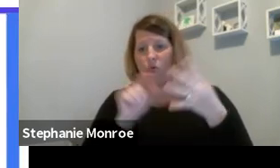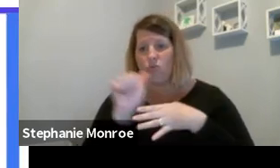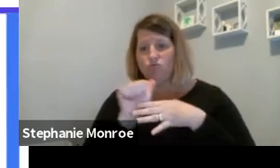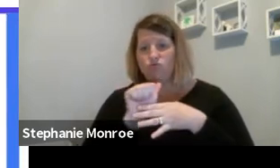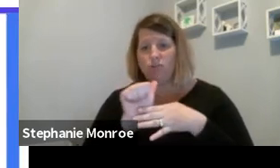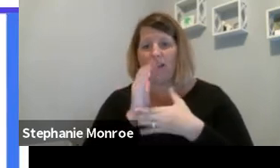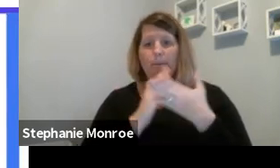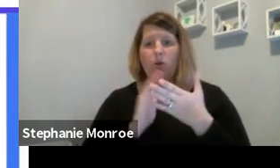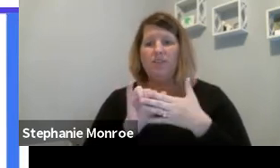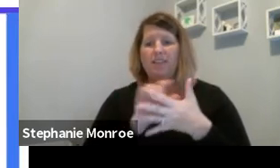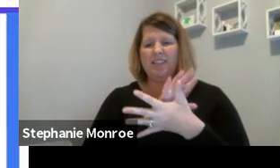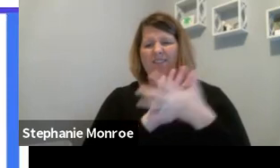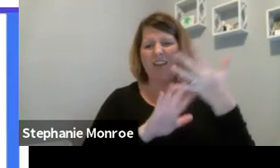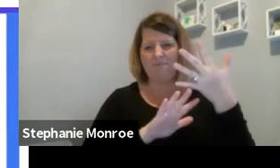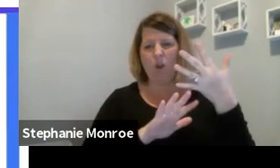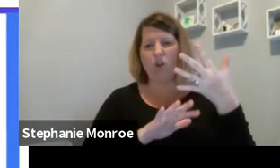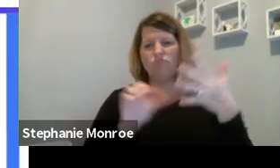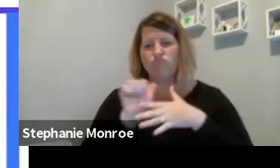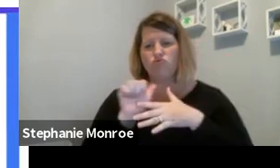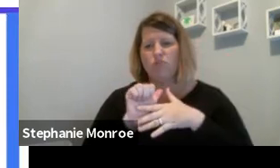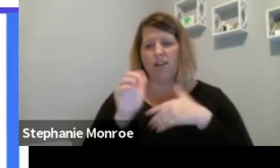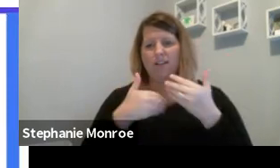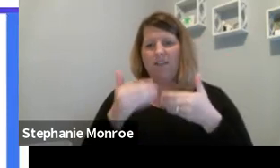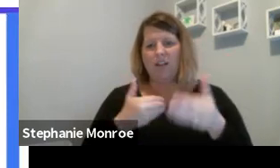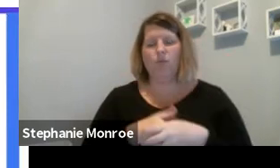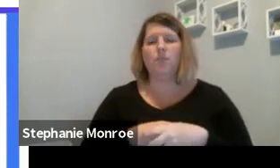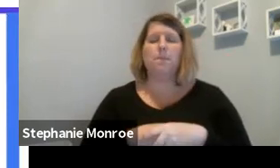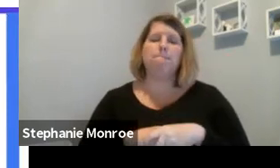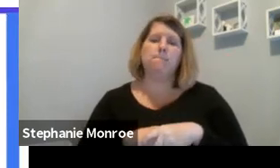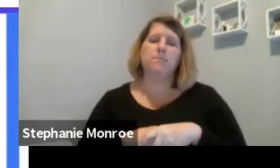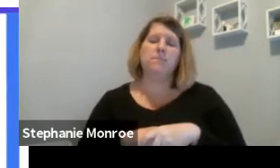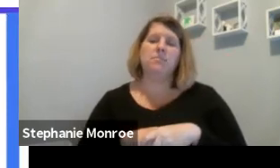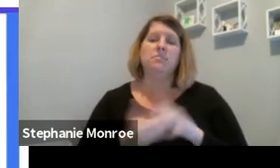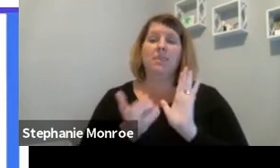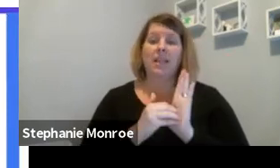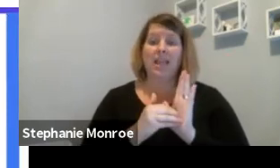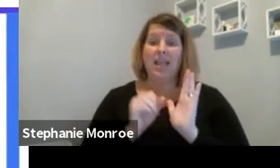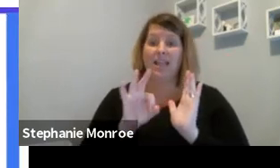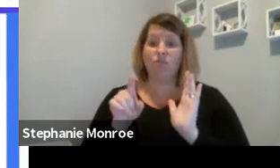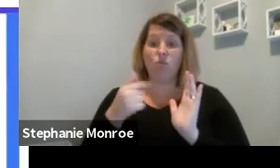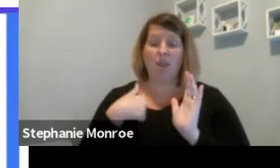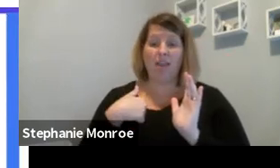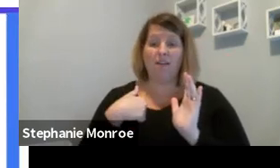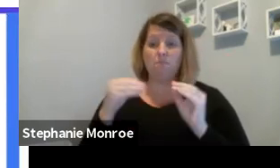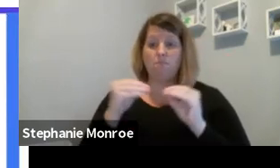of this five-part training series. Again, if you have further questions,